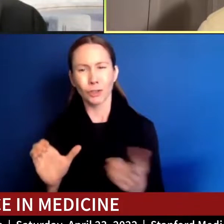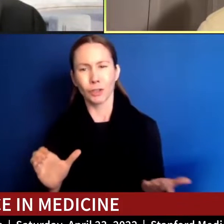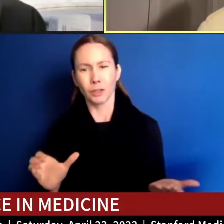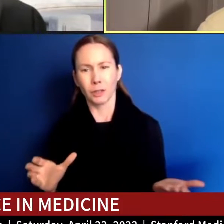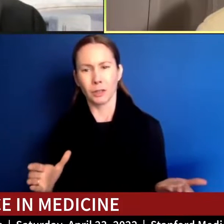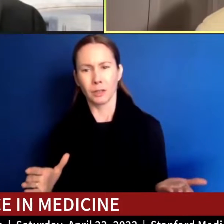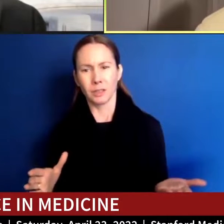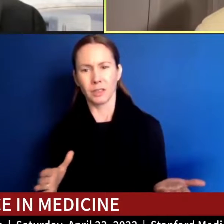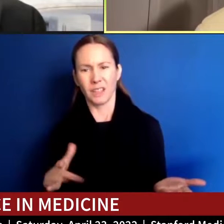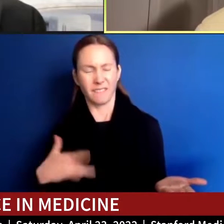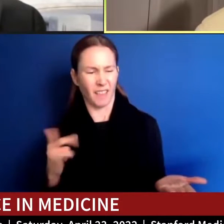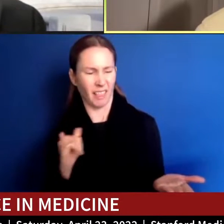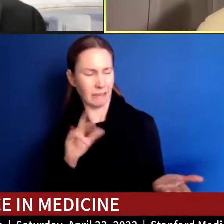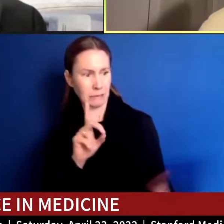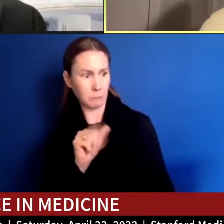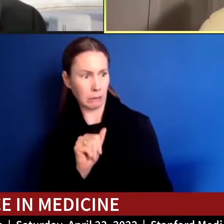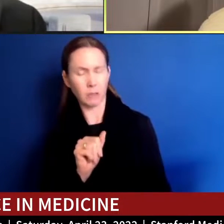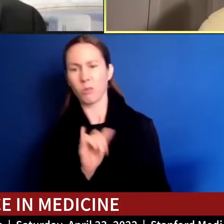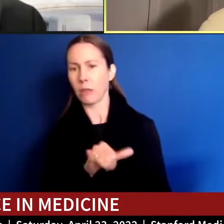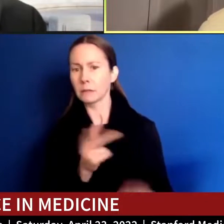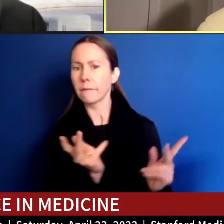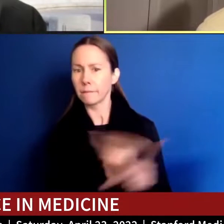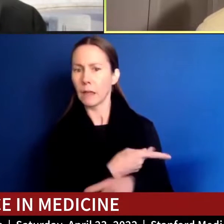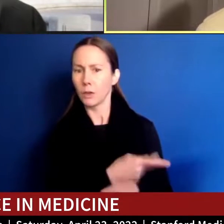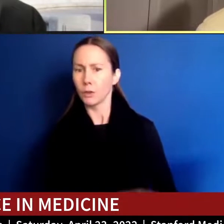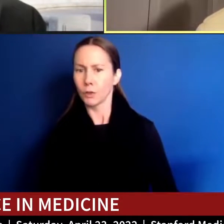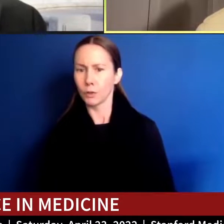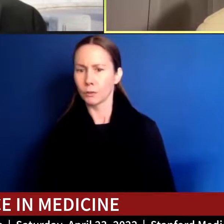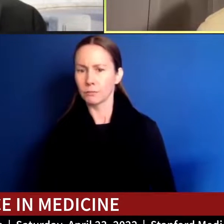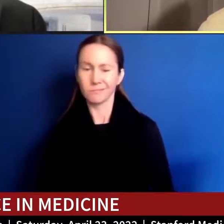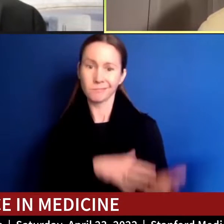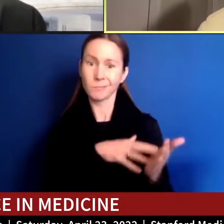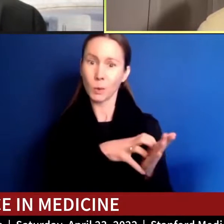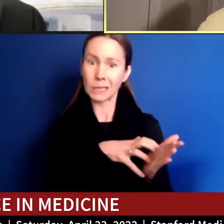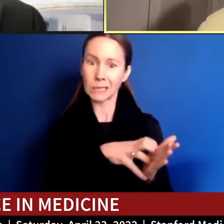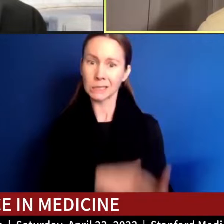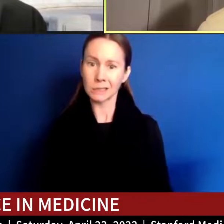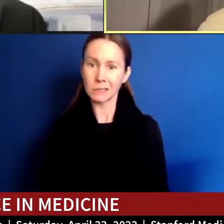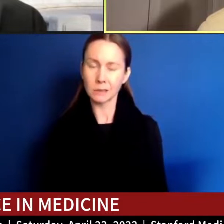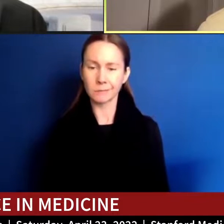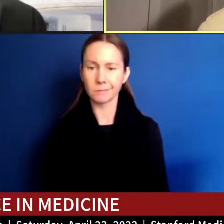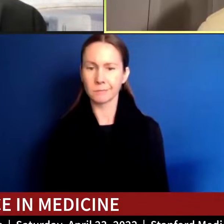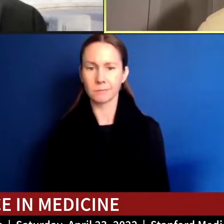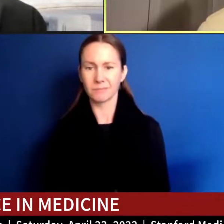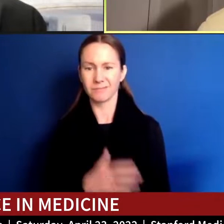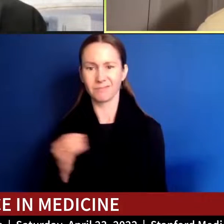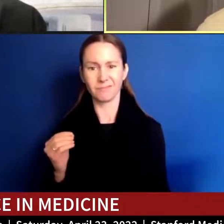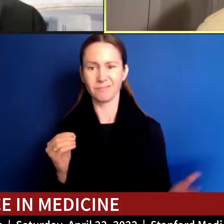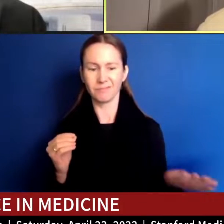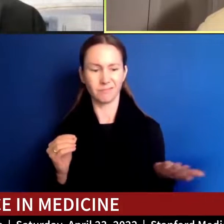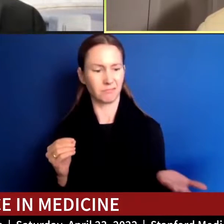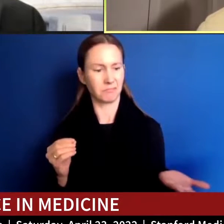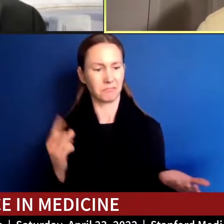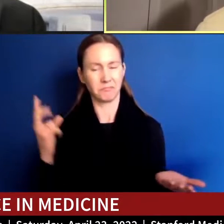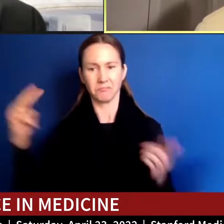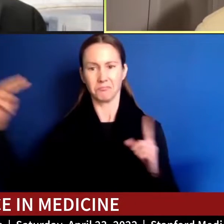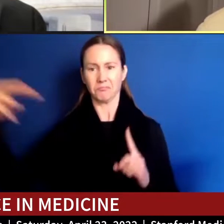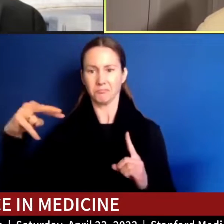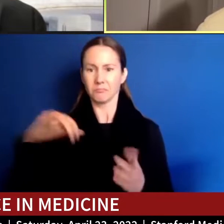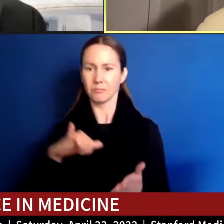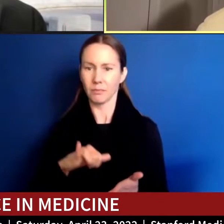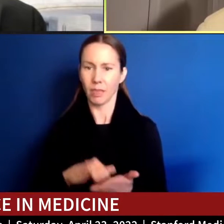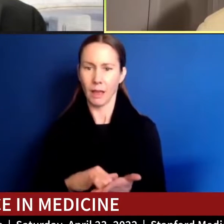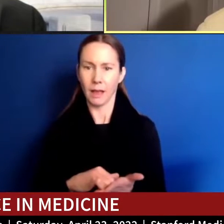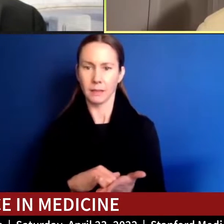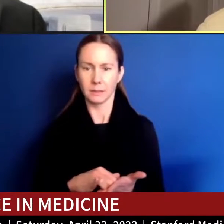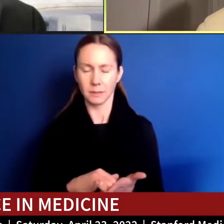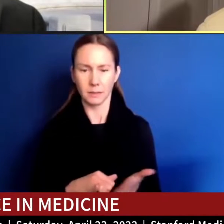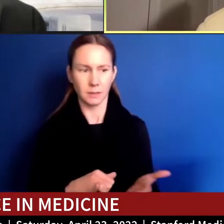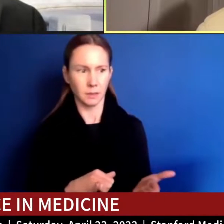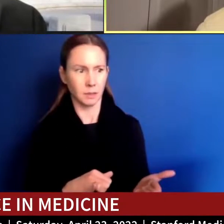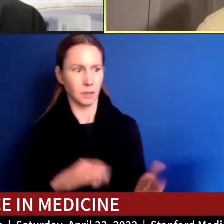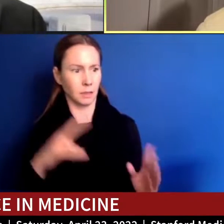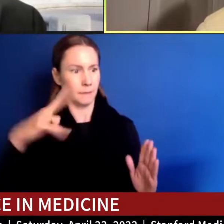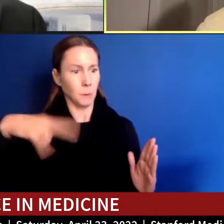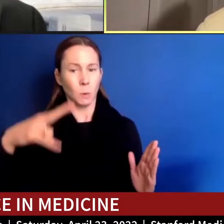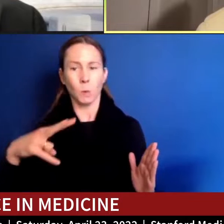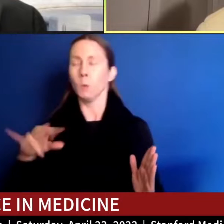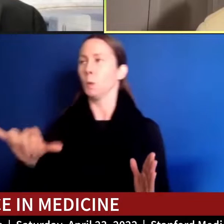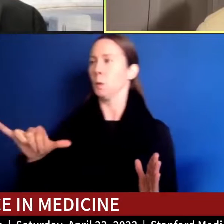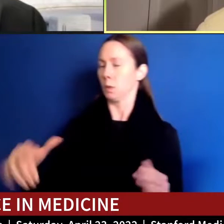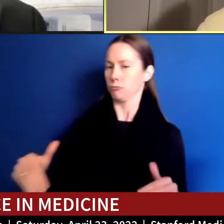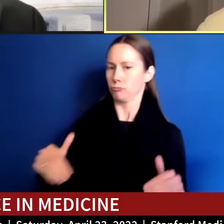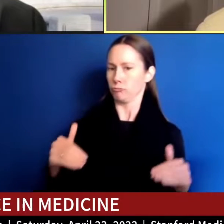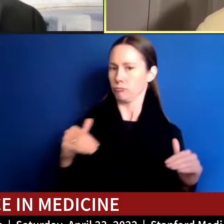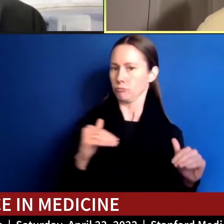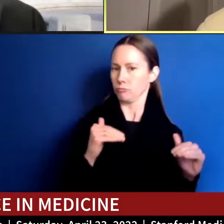is a failure, is a weakness, that it is a reminder to a lot of people that you know, life is fragile,